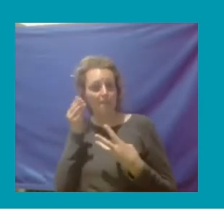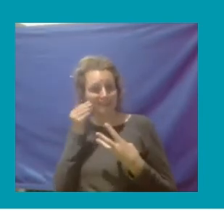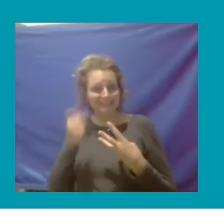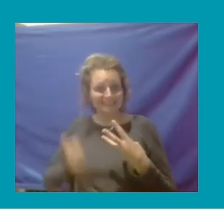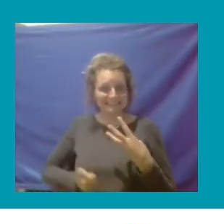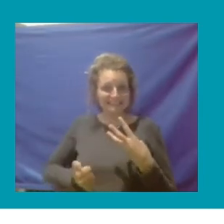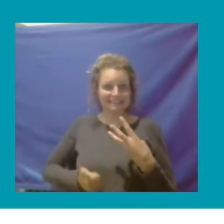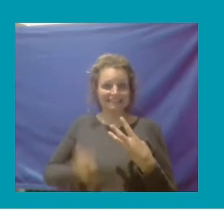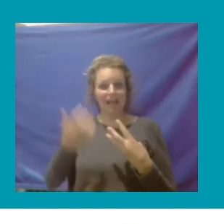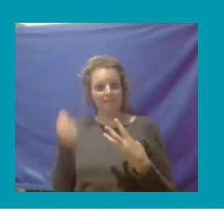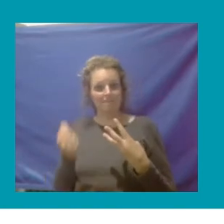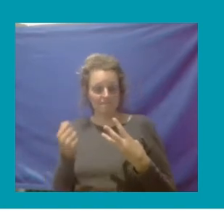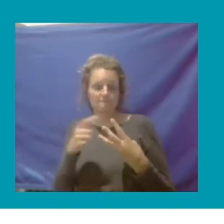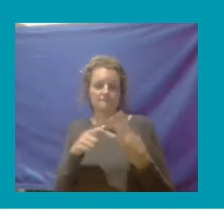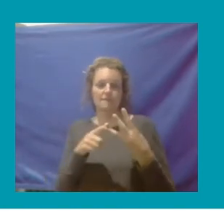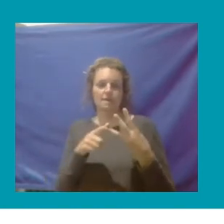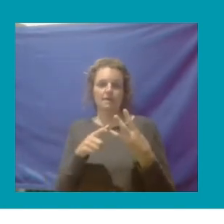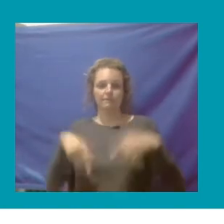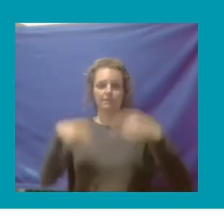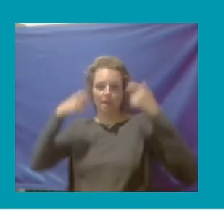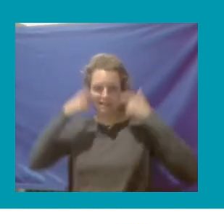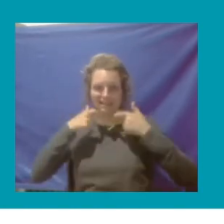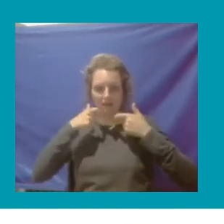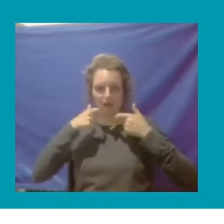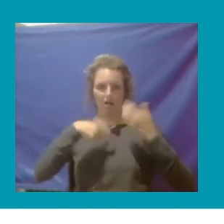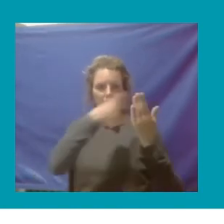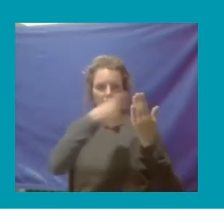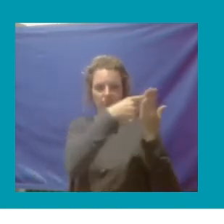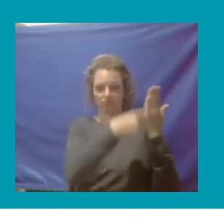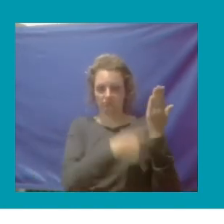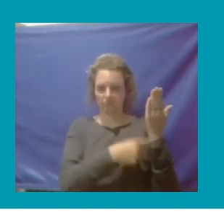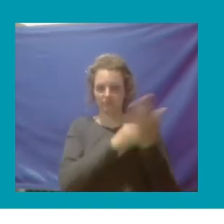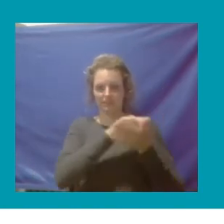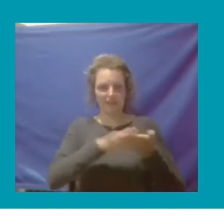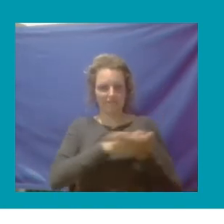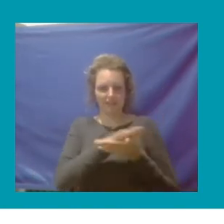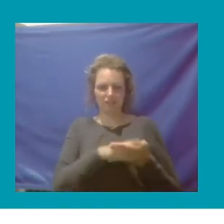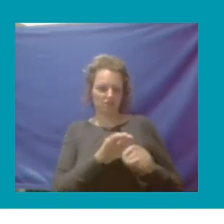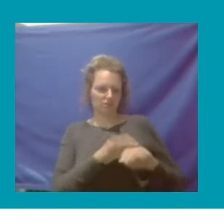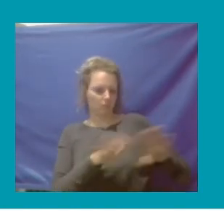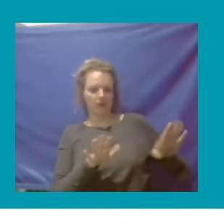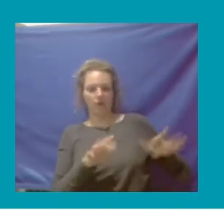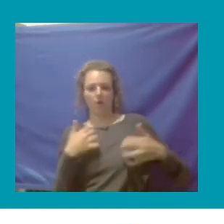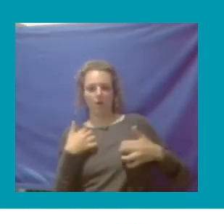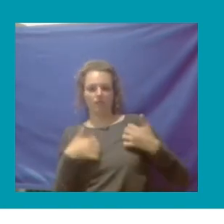which we're not really that interested in, will cover a lot more people than will necessarily identify as being disabled.